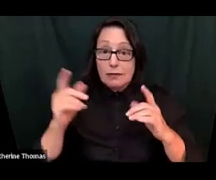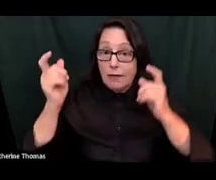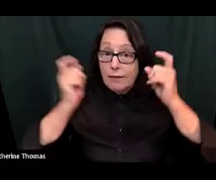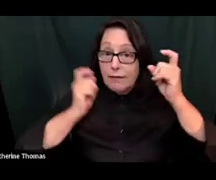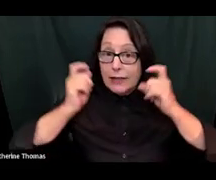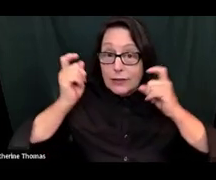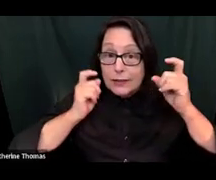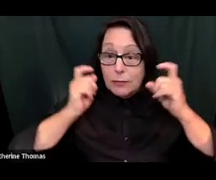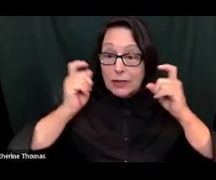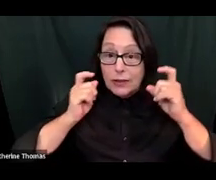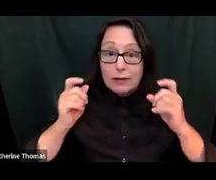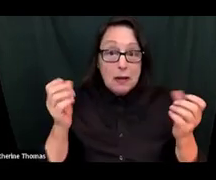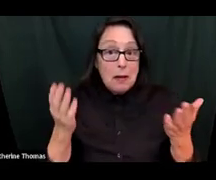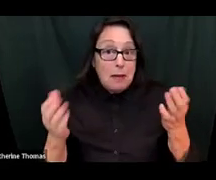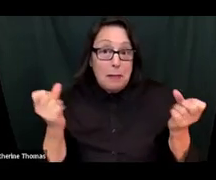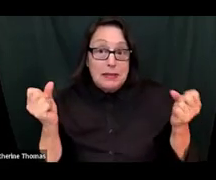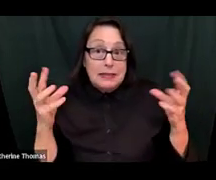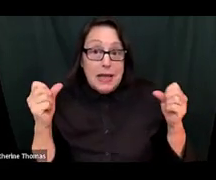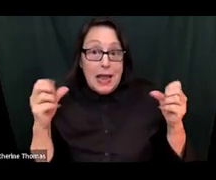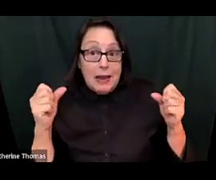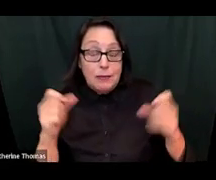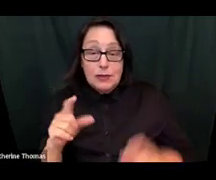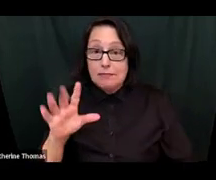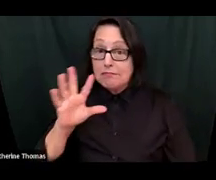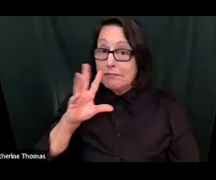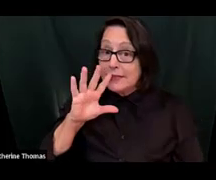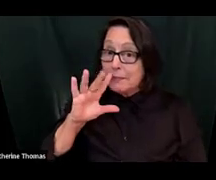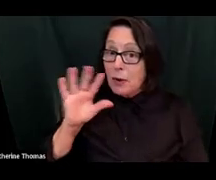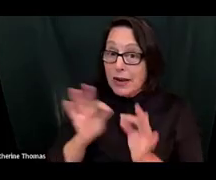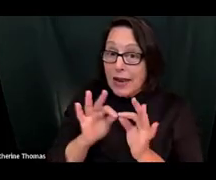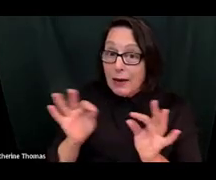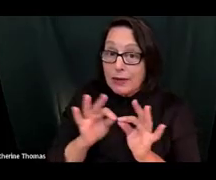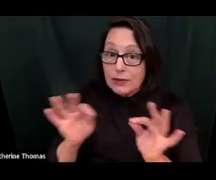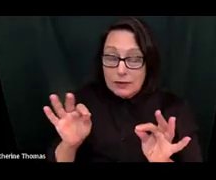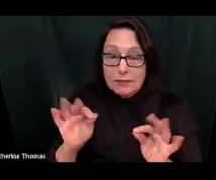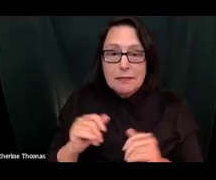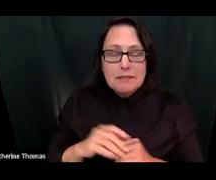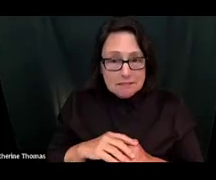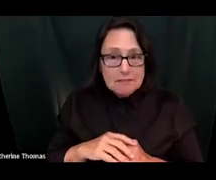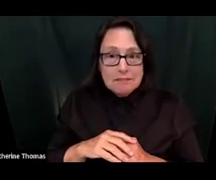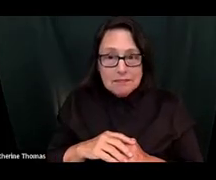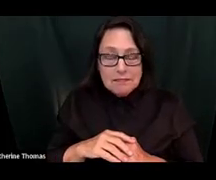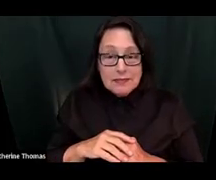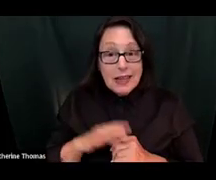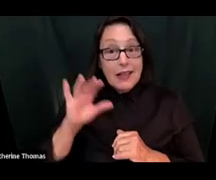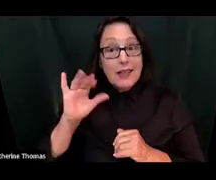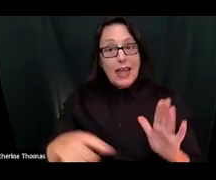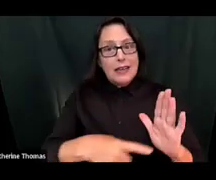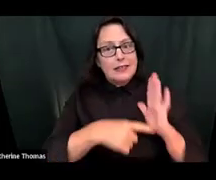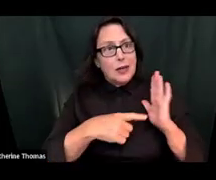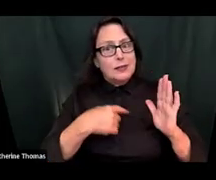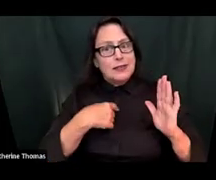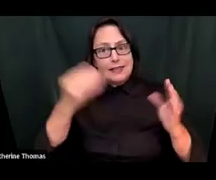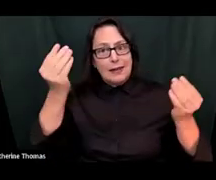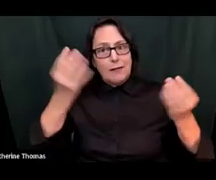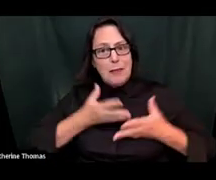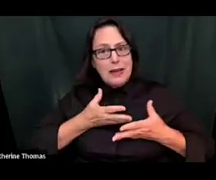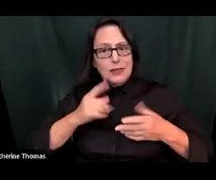facial expressions, maybe sign language, spoken language, and that gives us information about